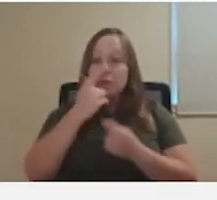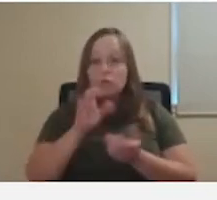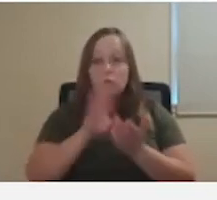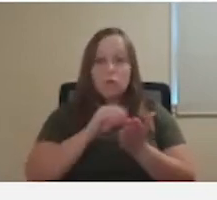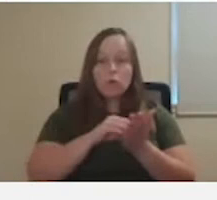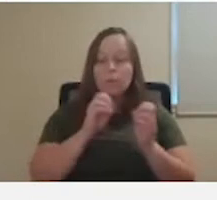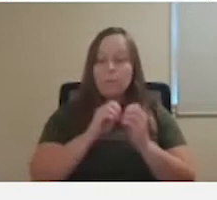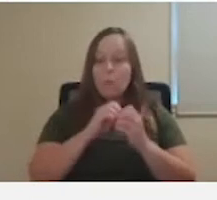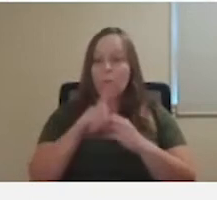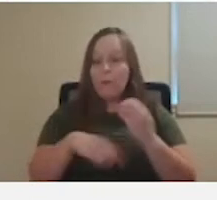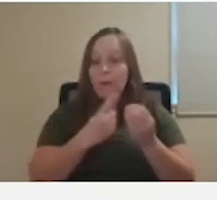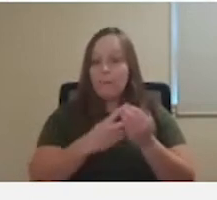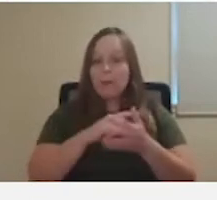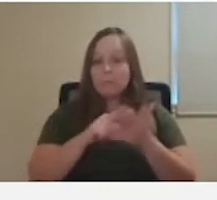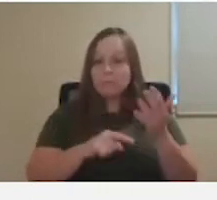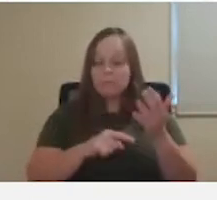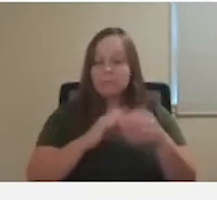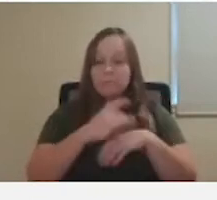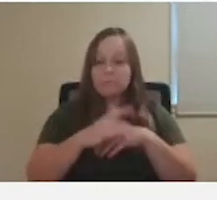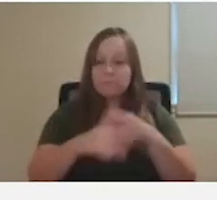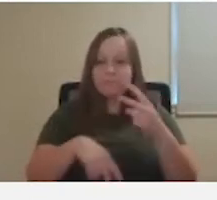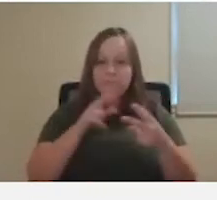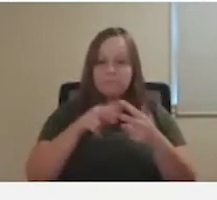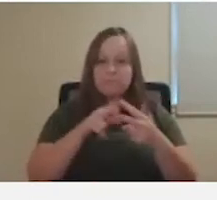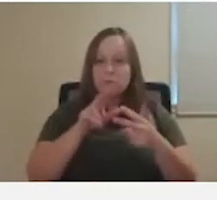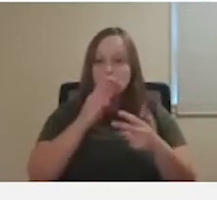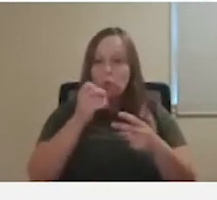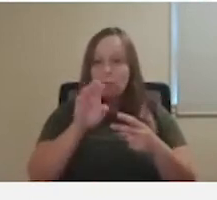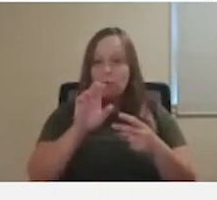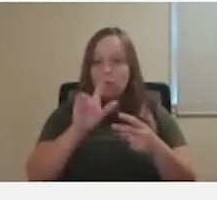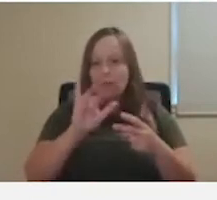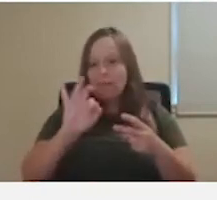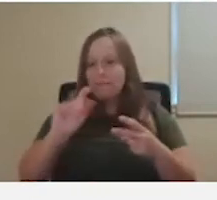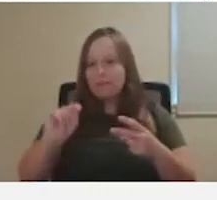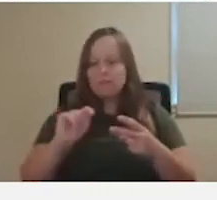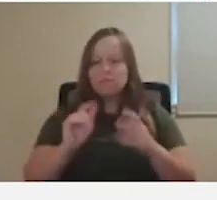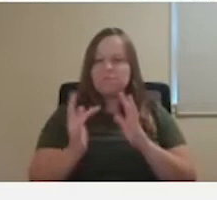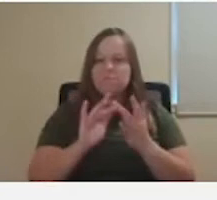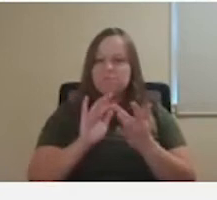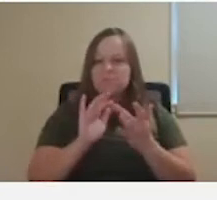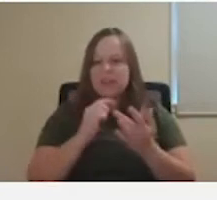about either of those programs, feel free to reach out to me.